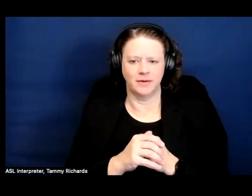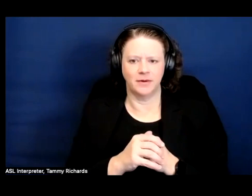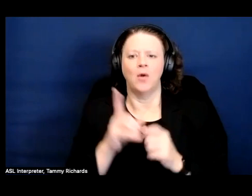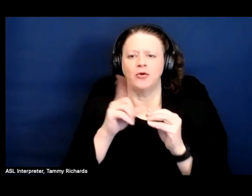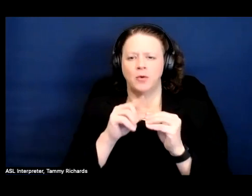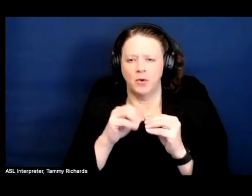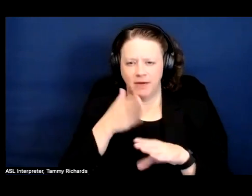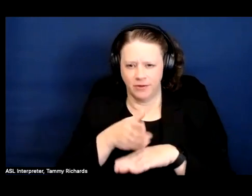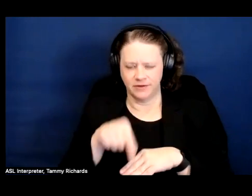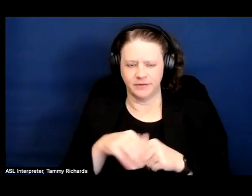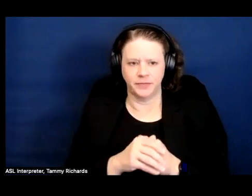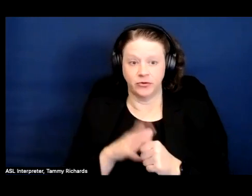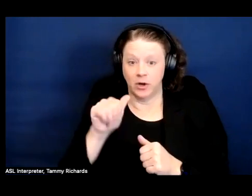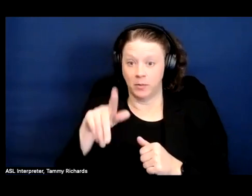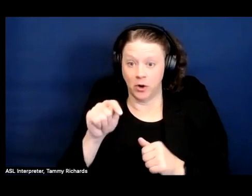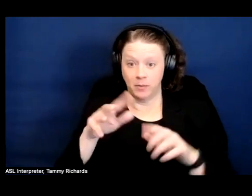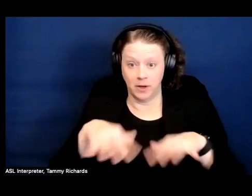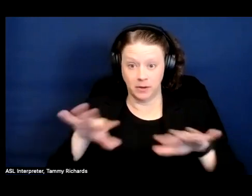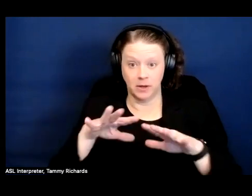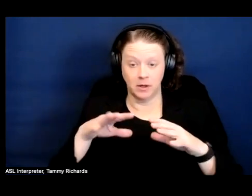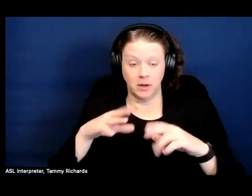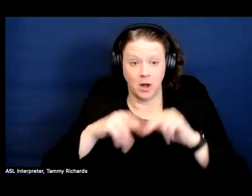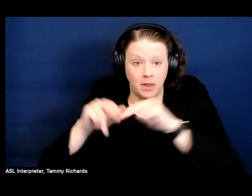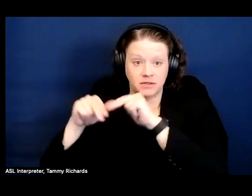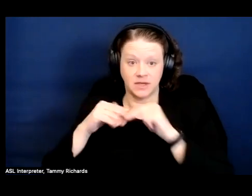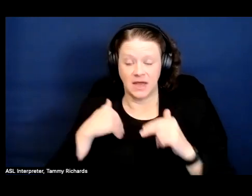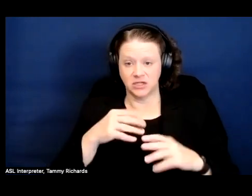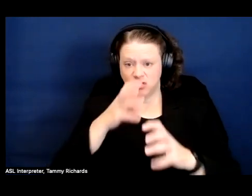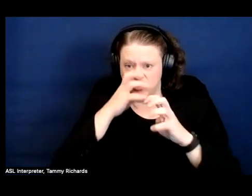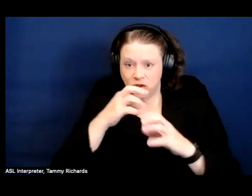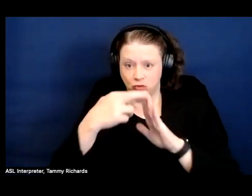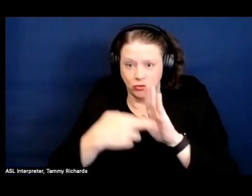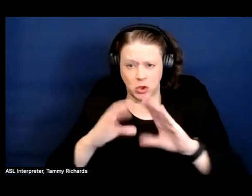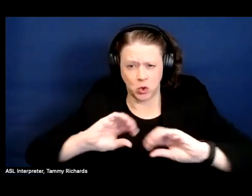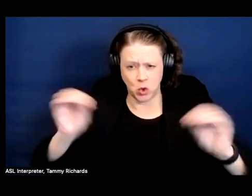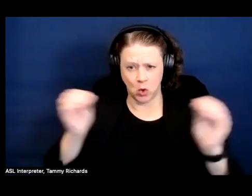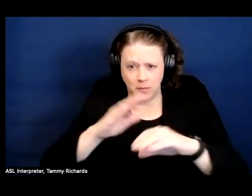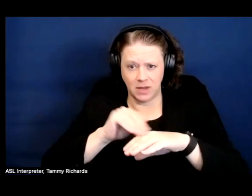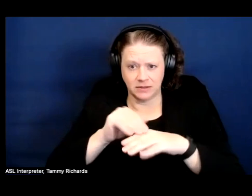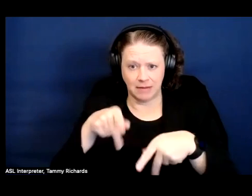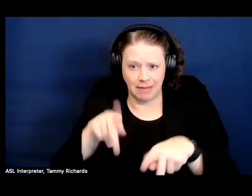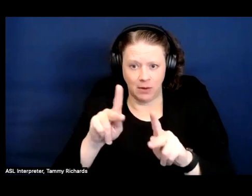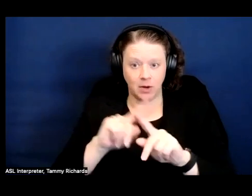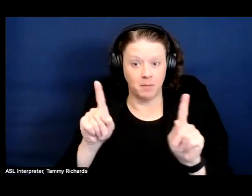not available for tenancy, it's pulling from the Fair Housing Act where if a housing provider says,